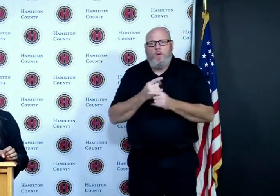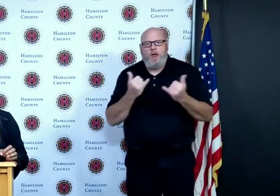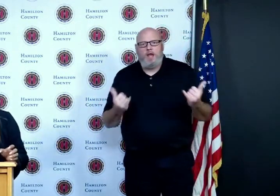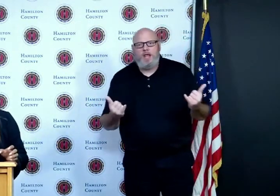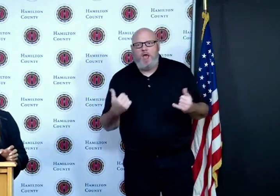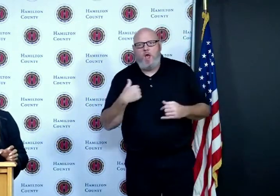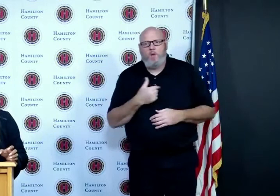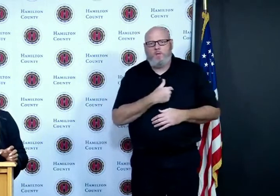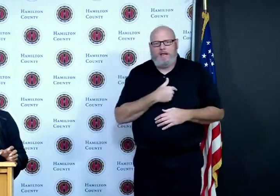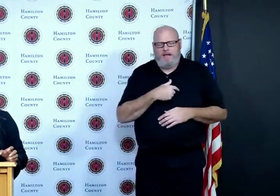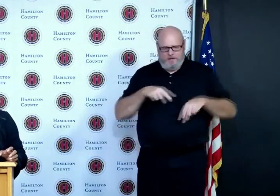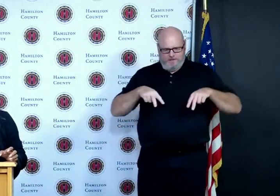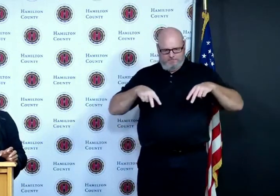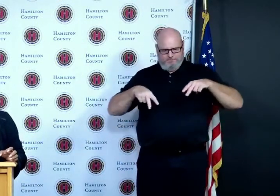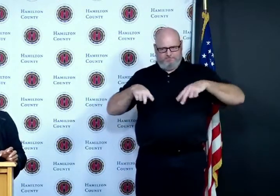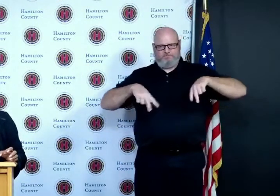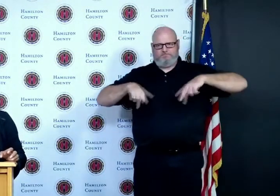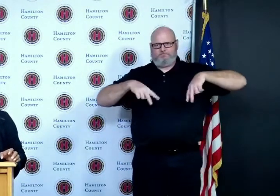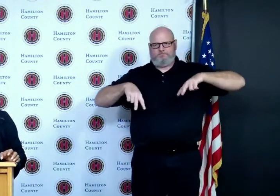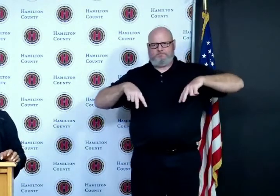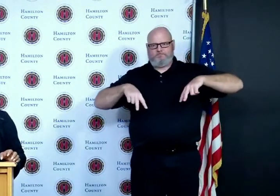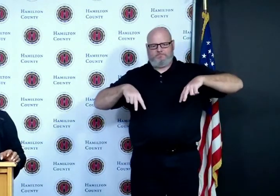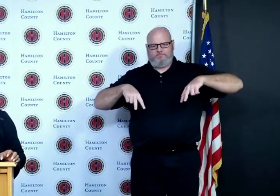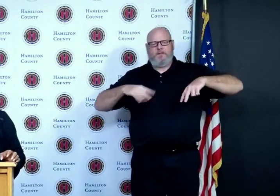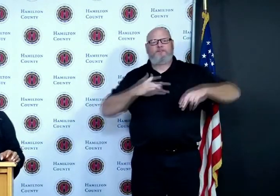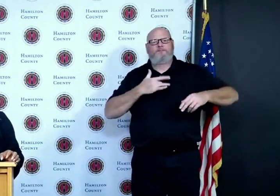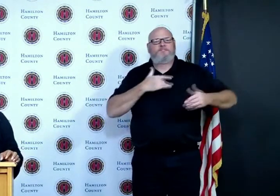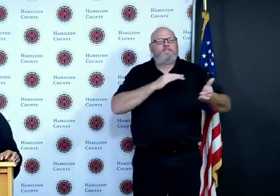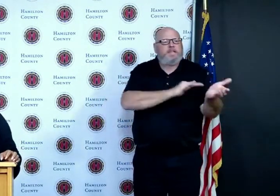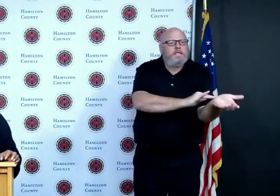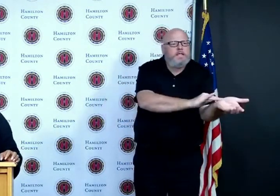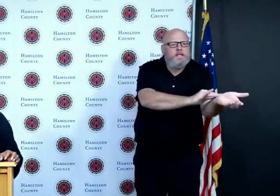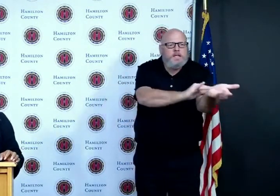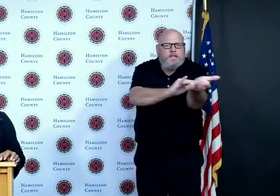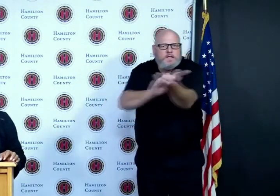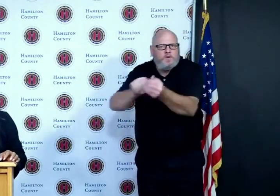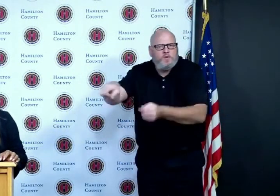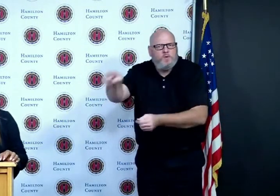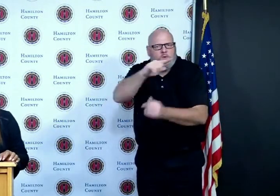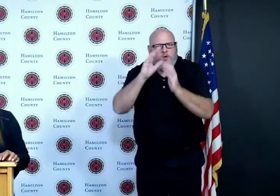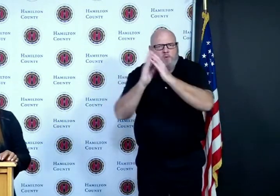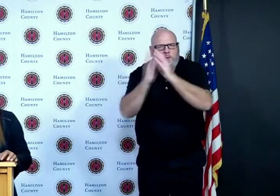listening to residents that we can improve on we will be having a one-stop portal that we're